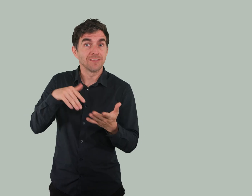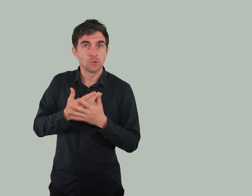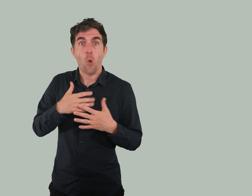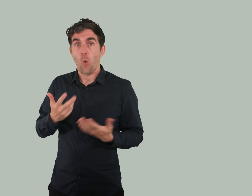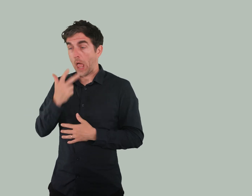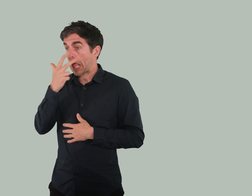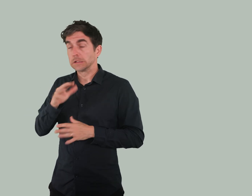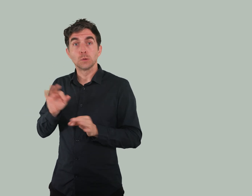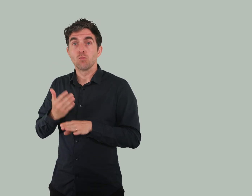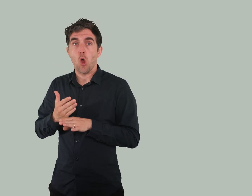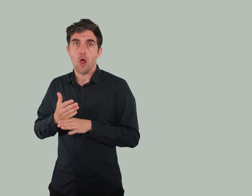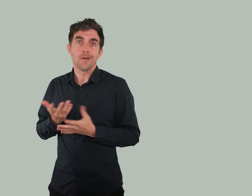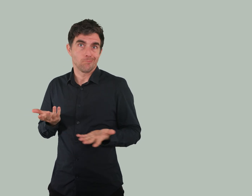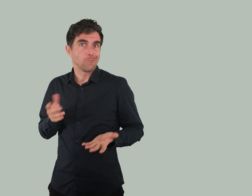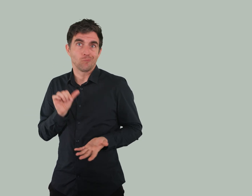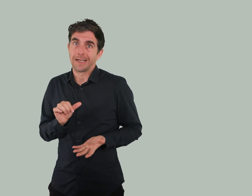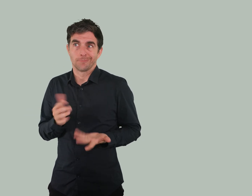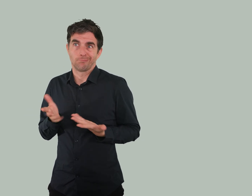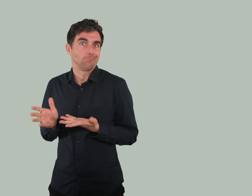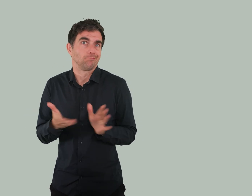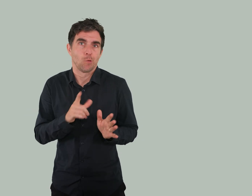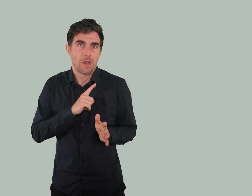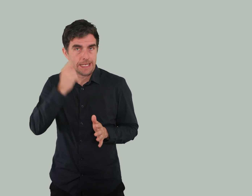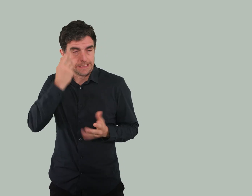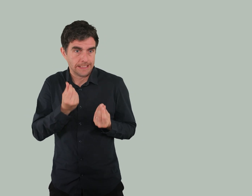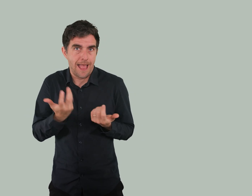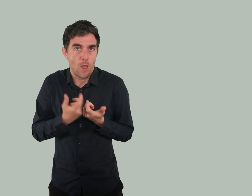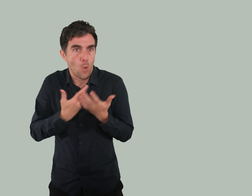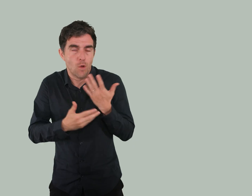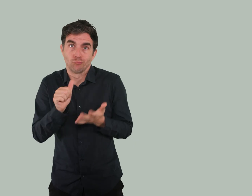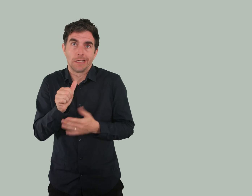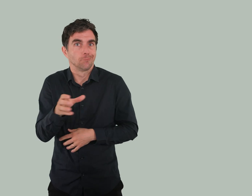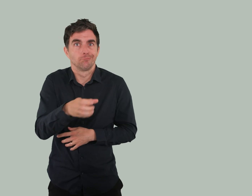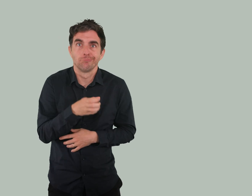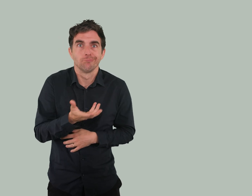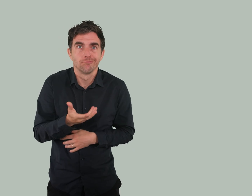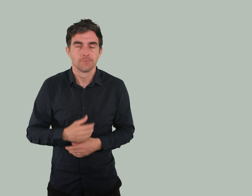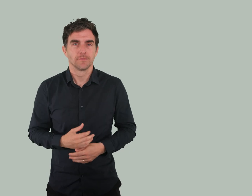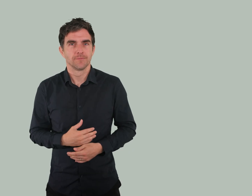with five years of experience and an 18-year-old with no work history, the hiring decision can be economically rational.